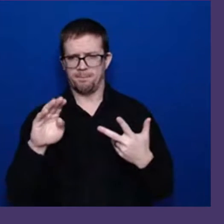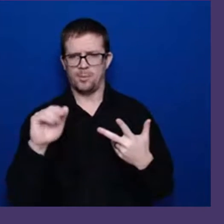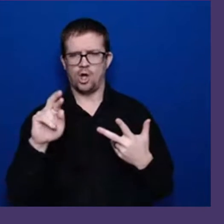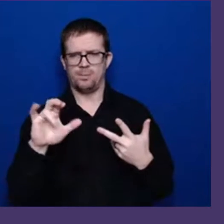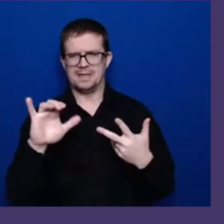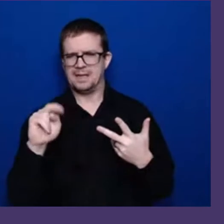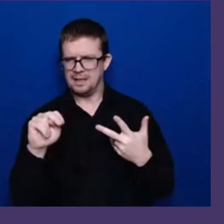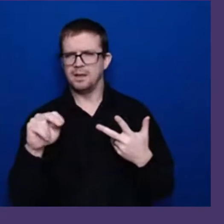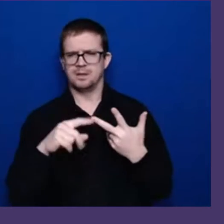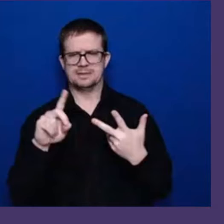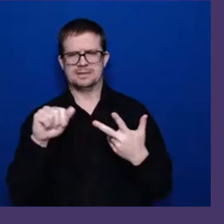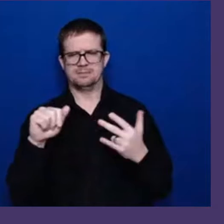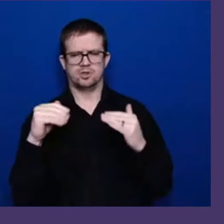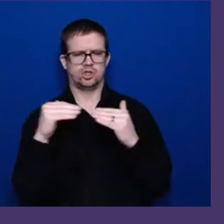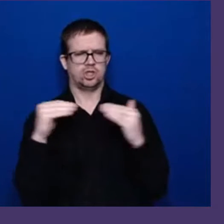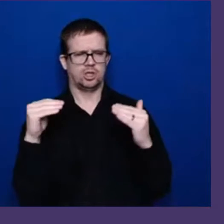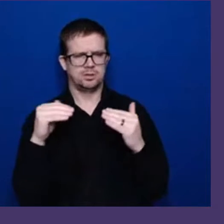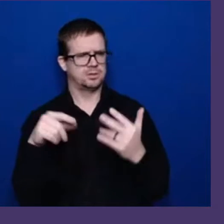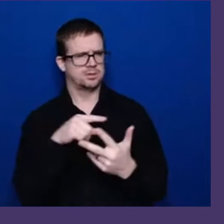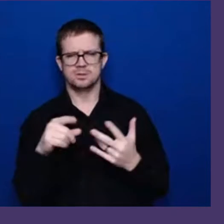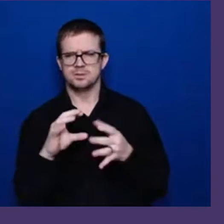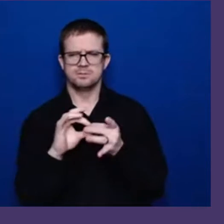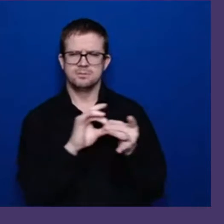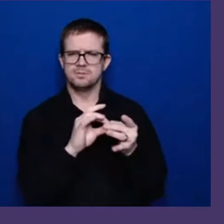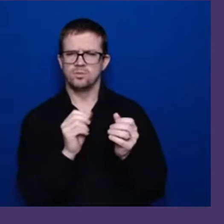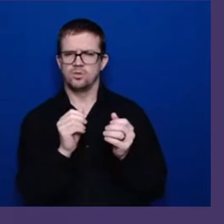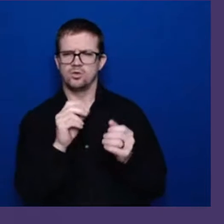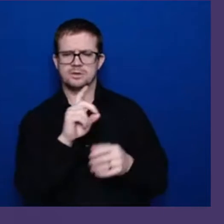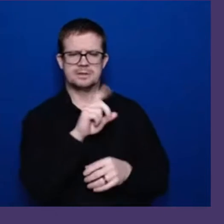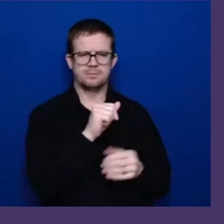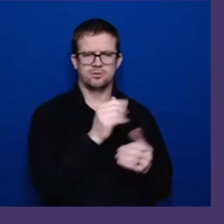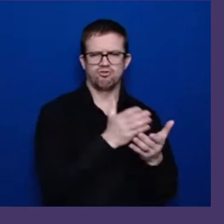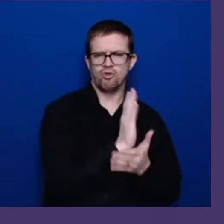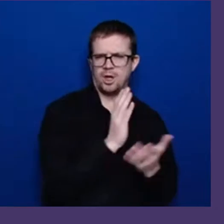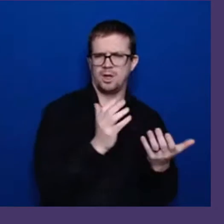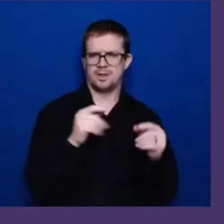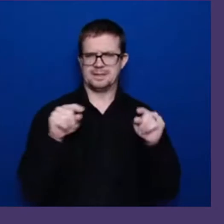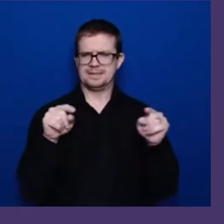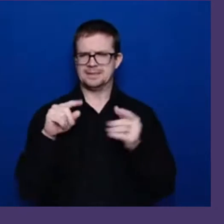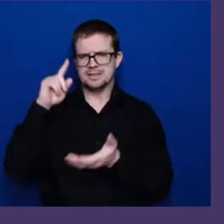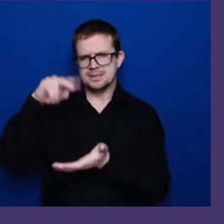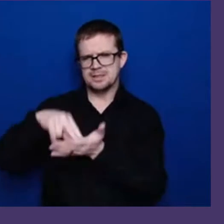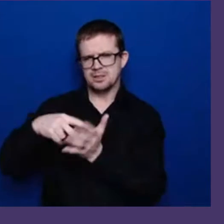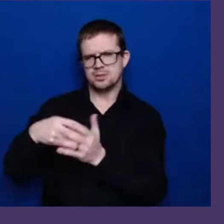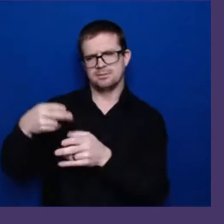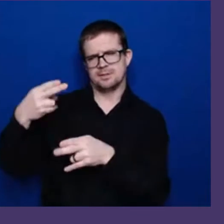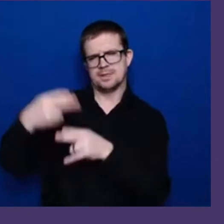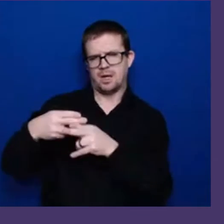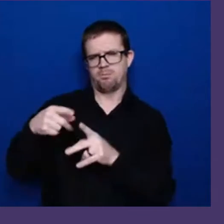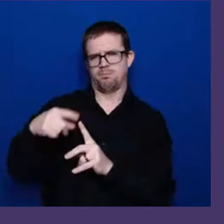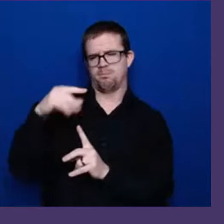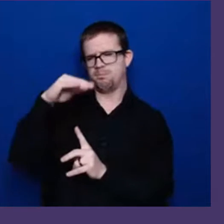but it intentionally names black folks, women, those of us who are most marginalized.